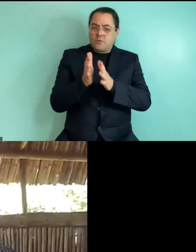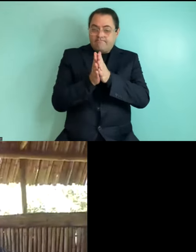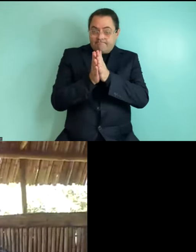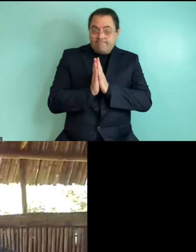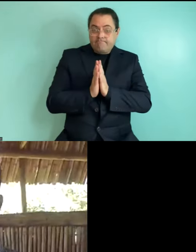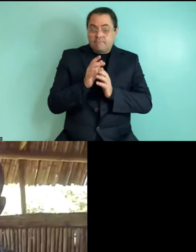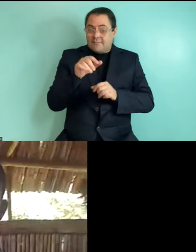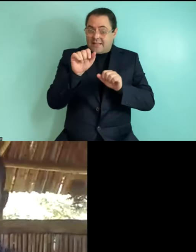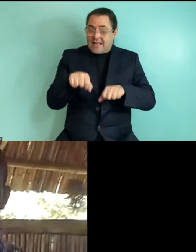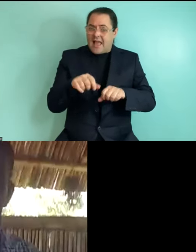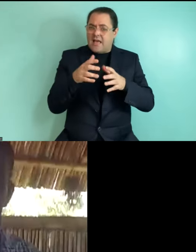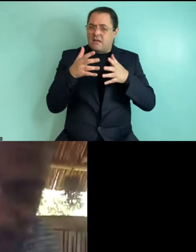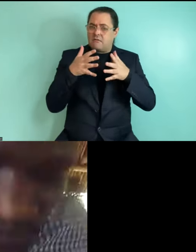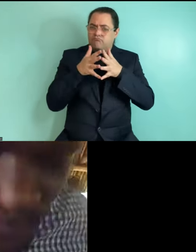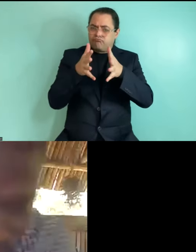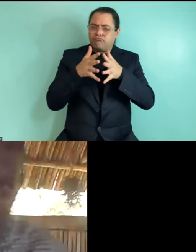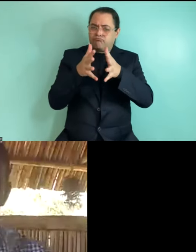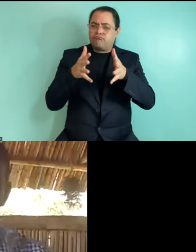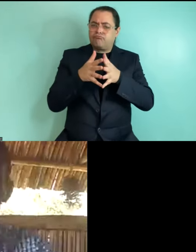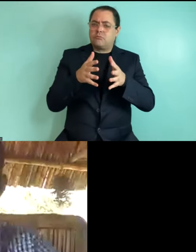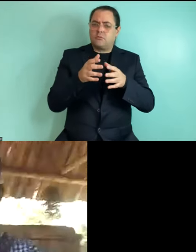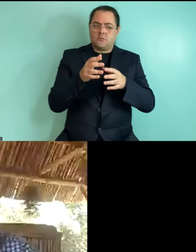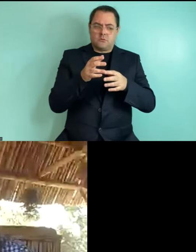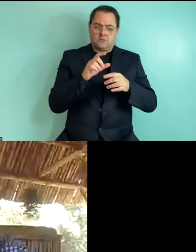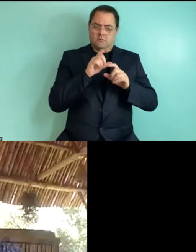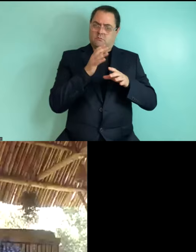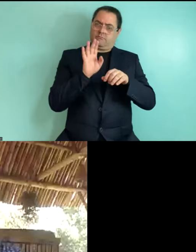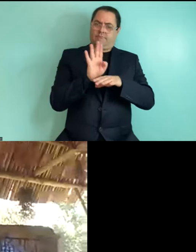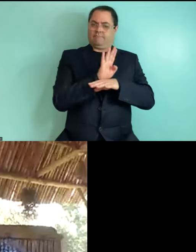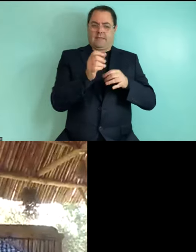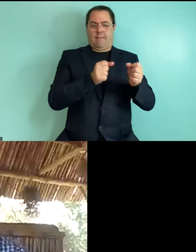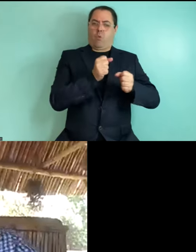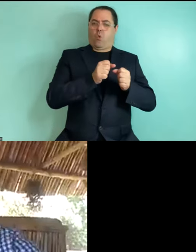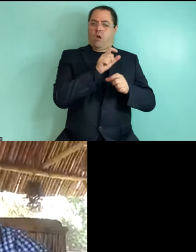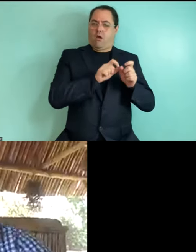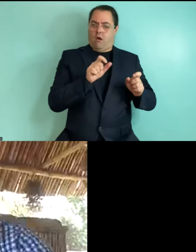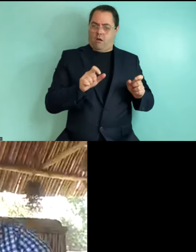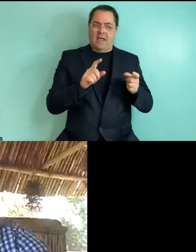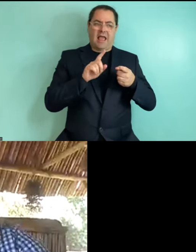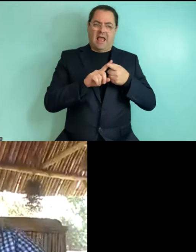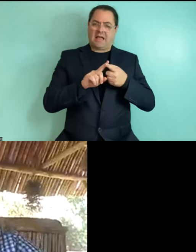the role of employer and membership business organizations in supporting the National Business